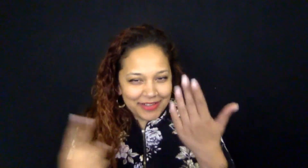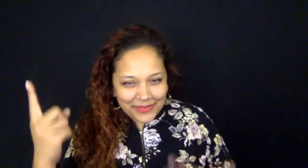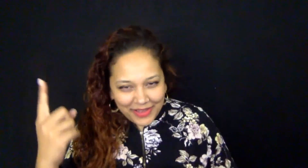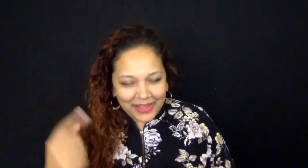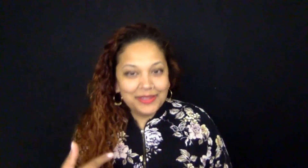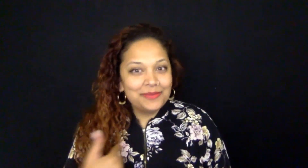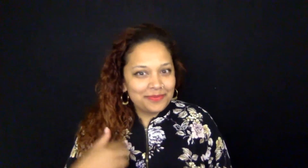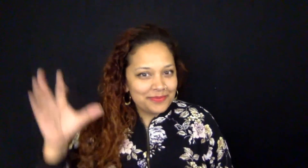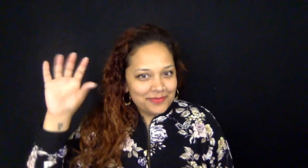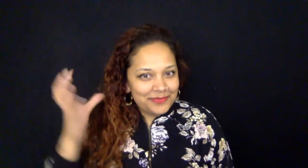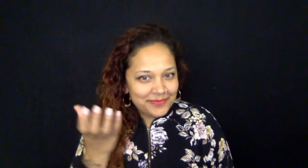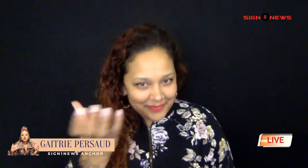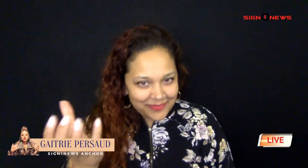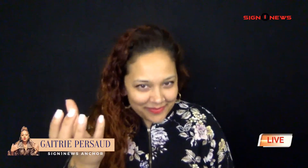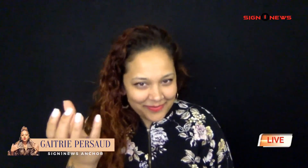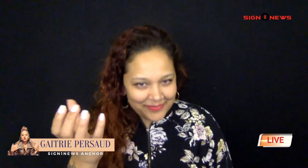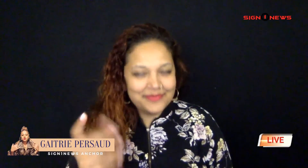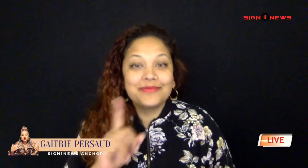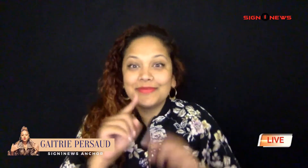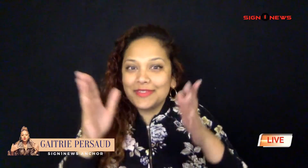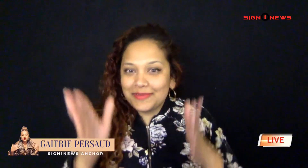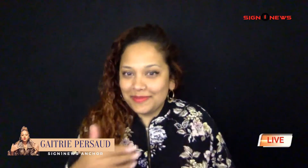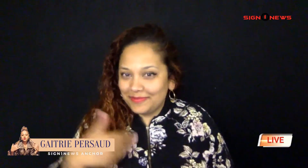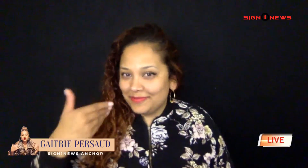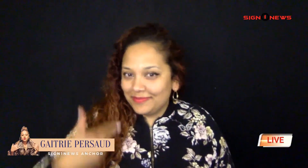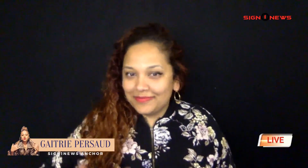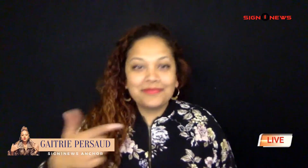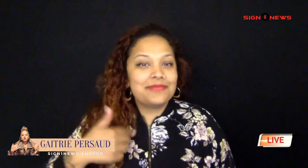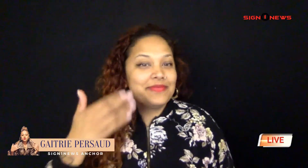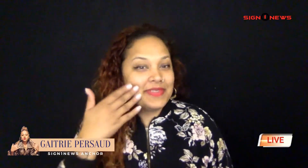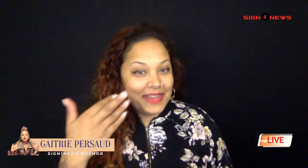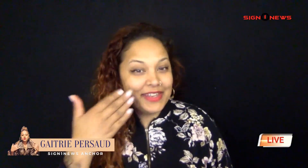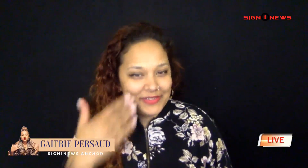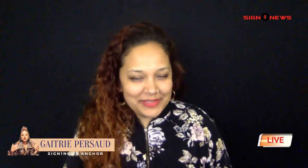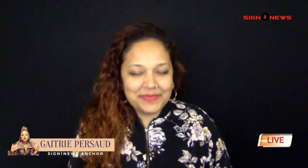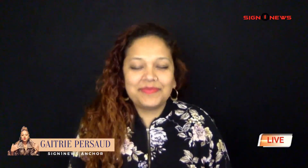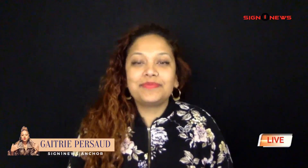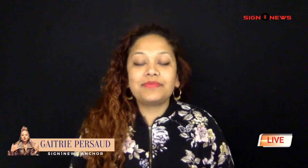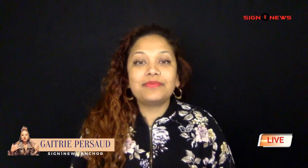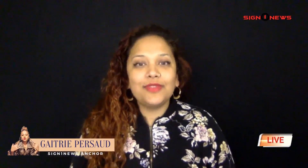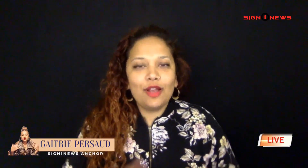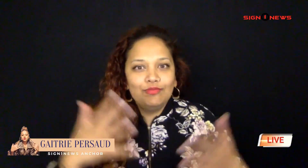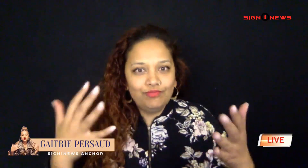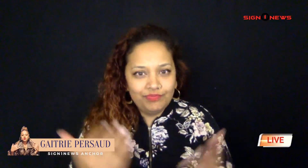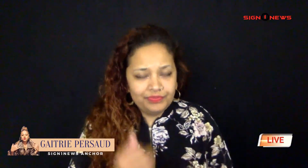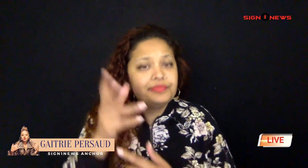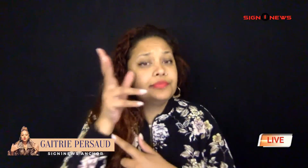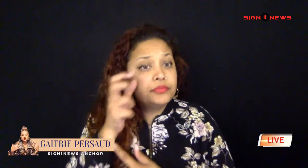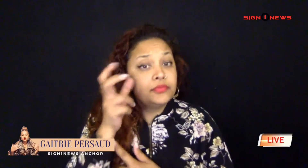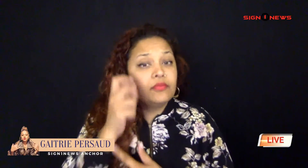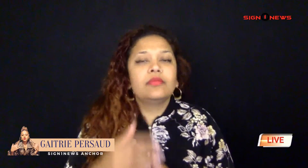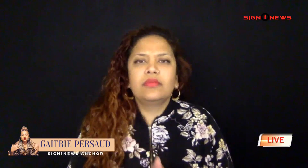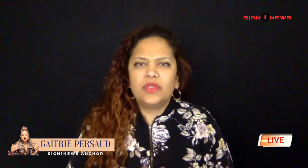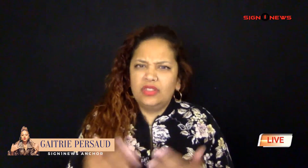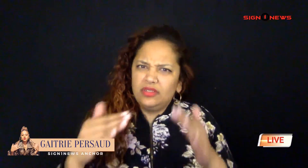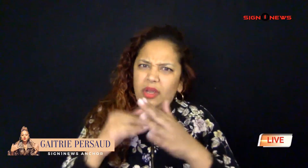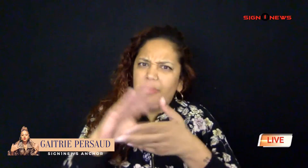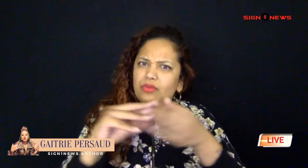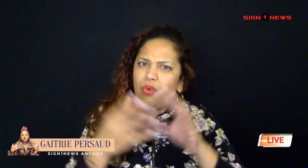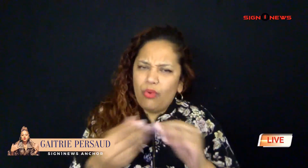Hello everyone I'm Sign1News anchor Gaitrie Persaud here's a quick look at the top trending